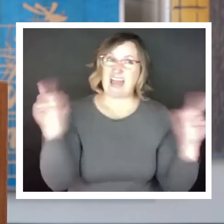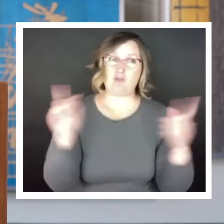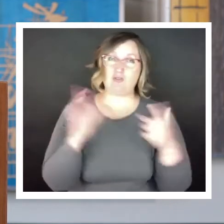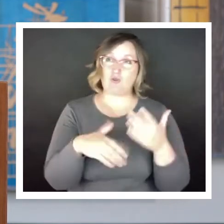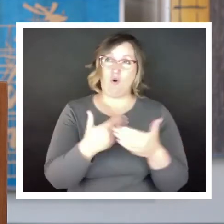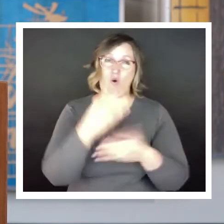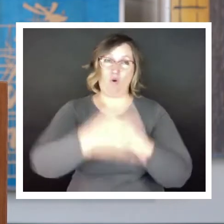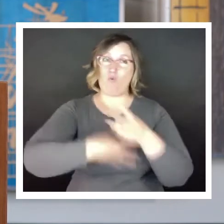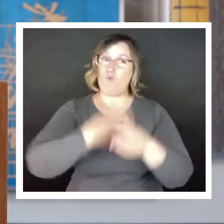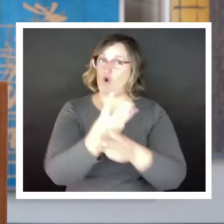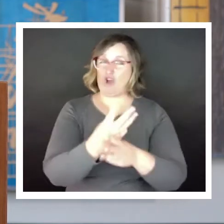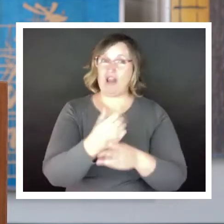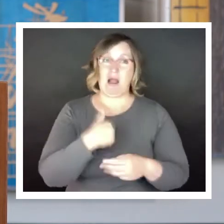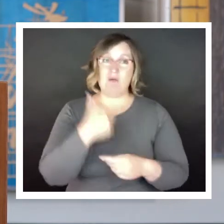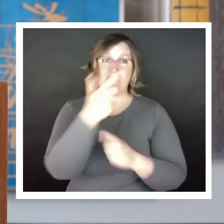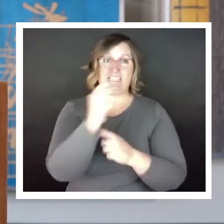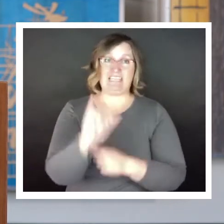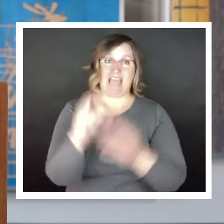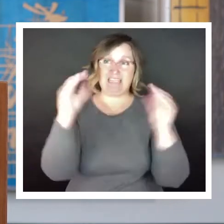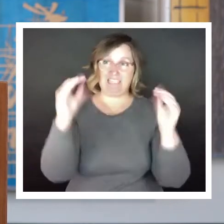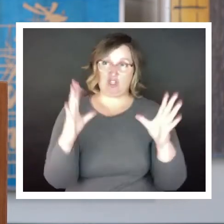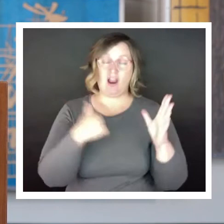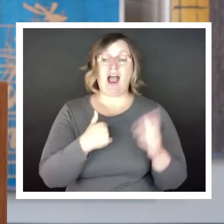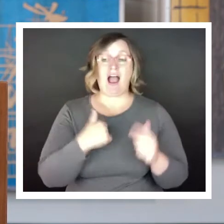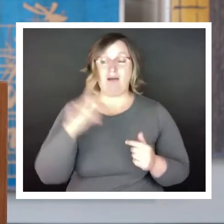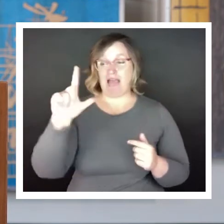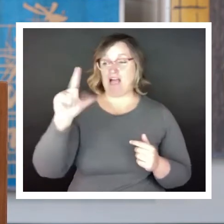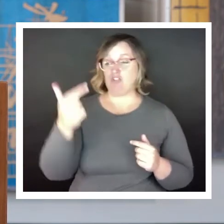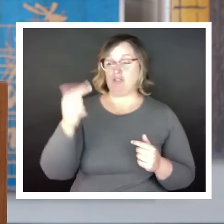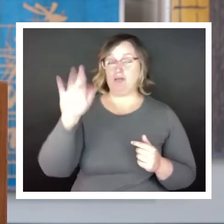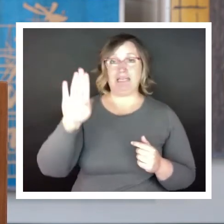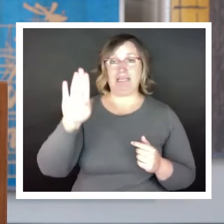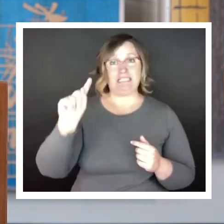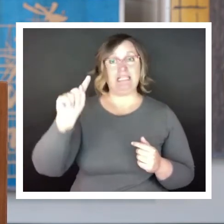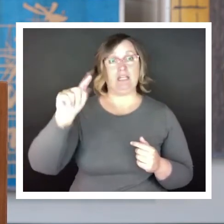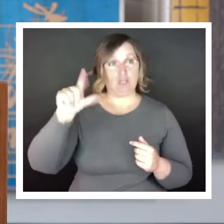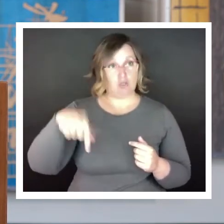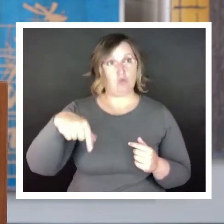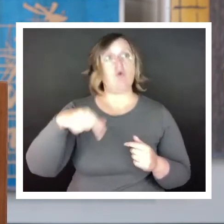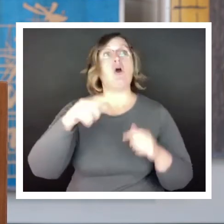I told the whole world that our LGBT youth were being harmed by anti-gay laws.